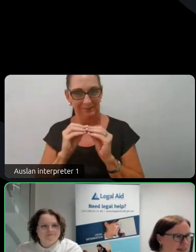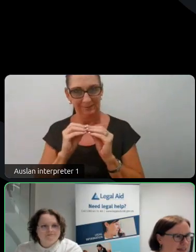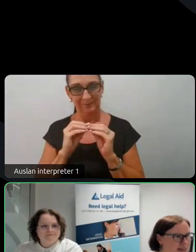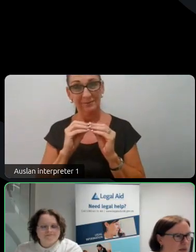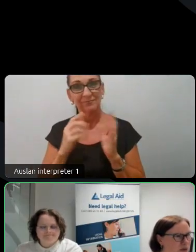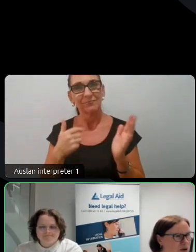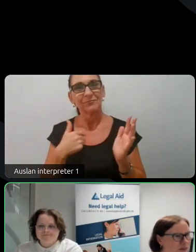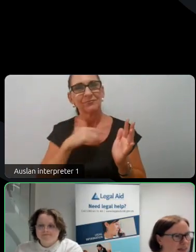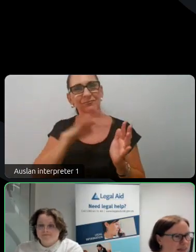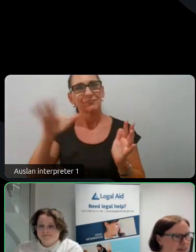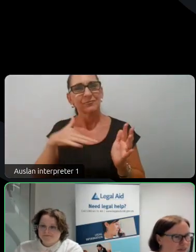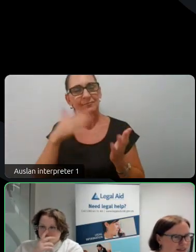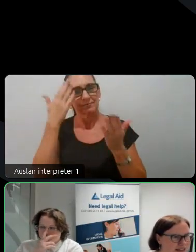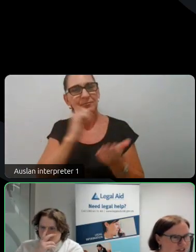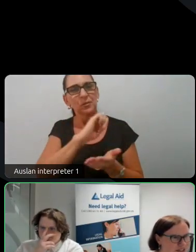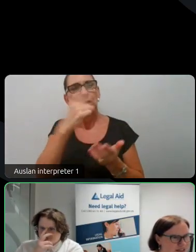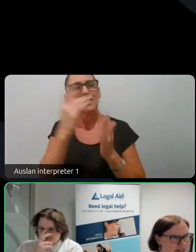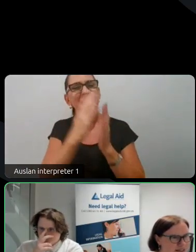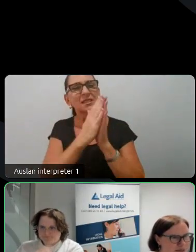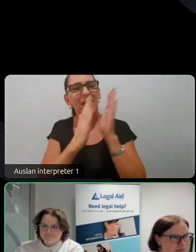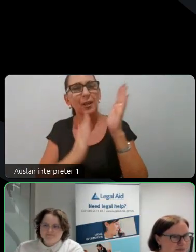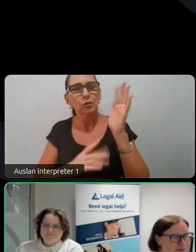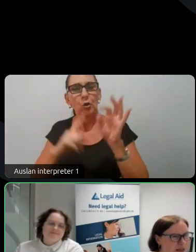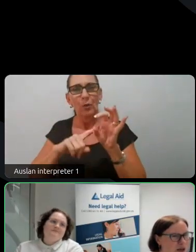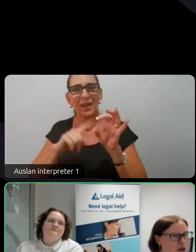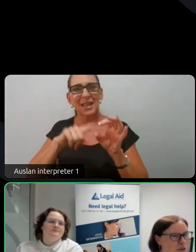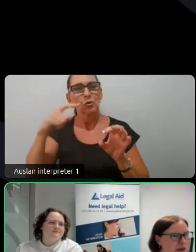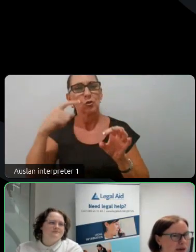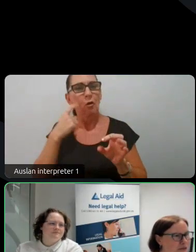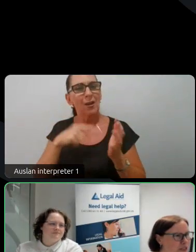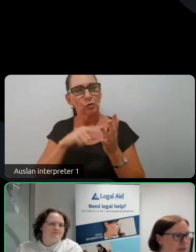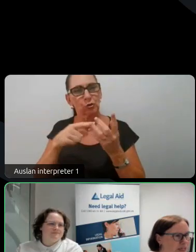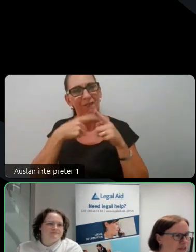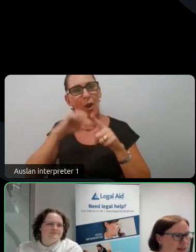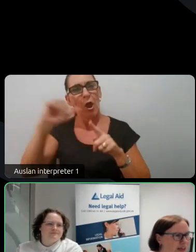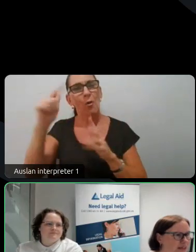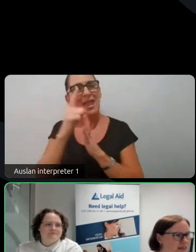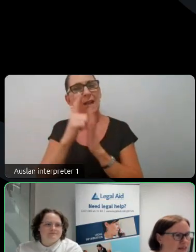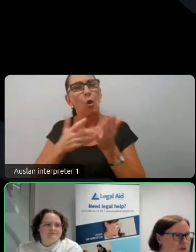Queenslanders uphold their legal rights in our justice system. We pay respect to their elders,